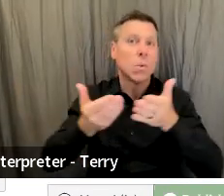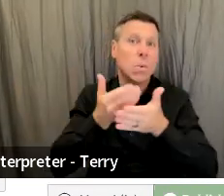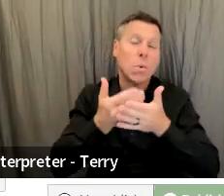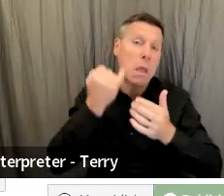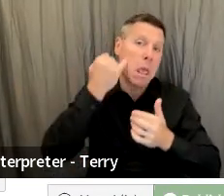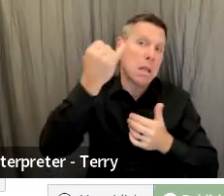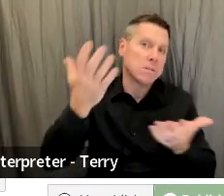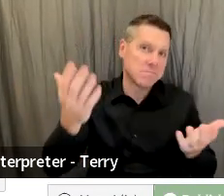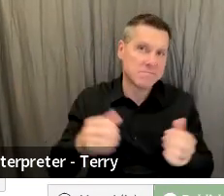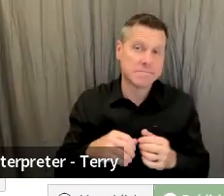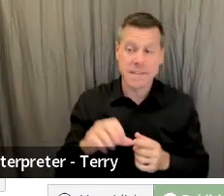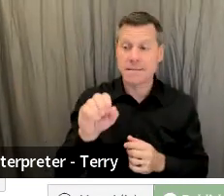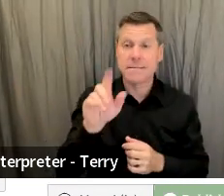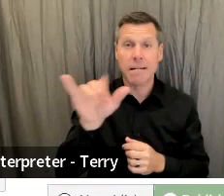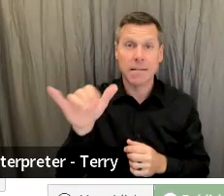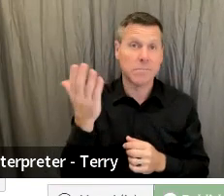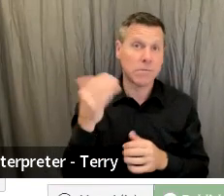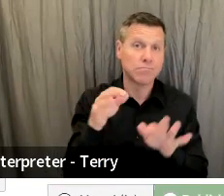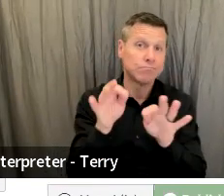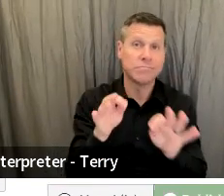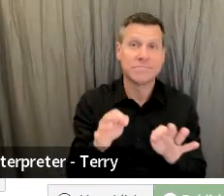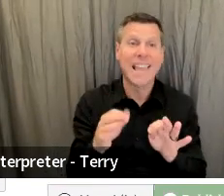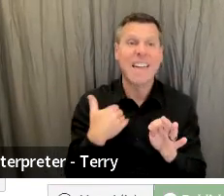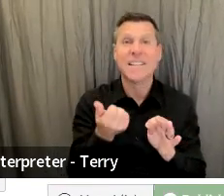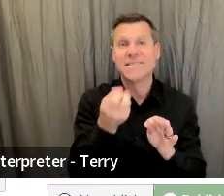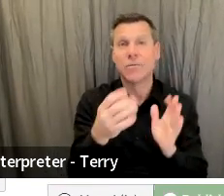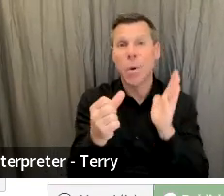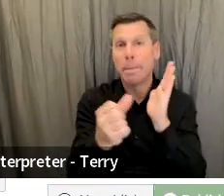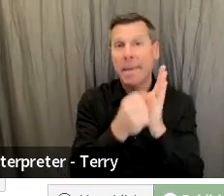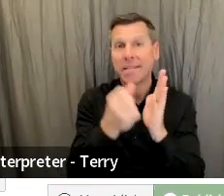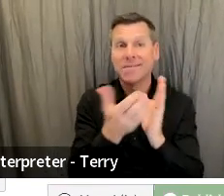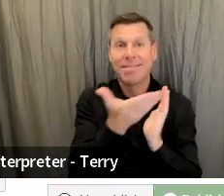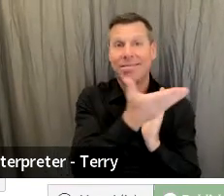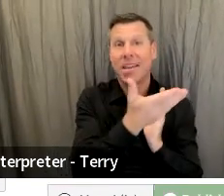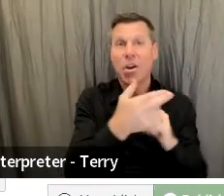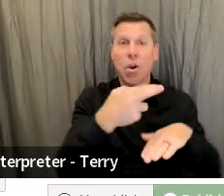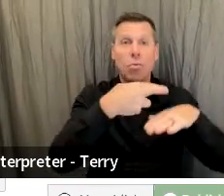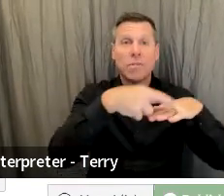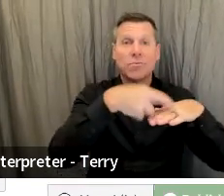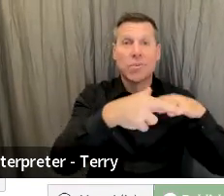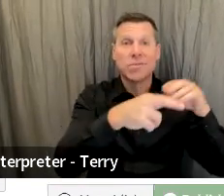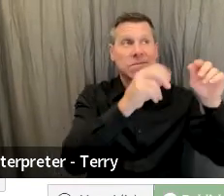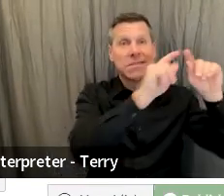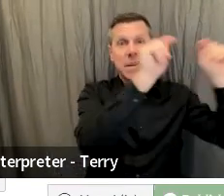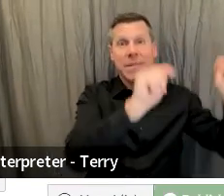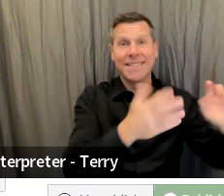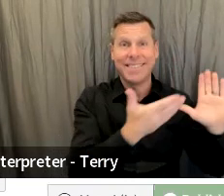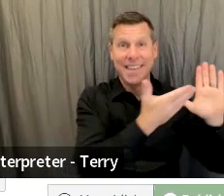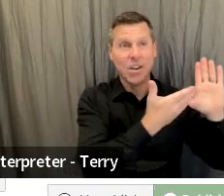example, several different pages in the resources template, which hopefully you're seeing on my screen now.